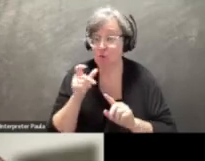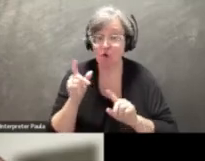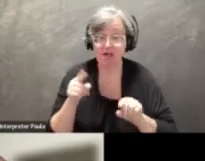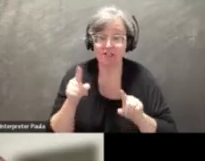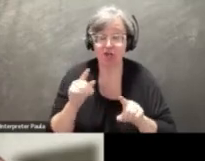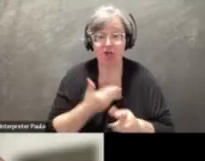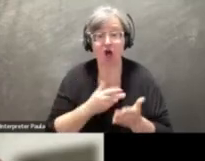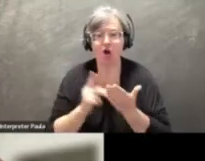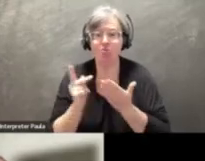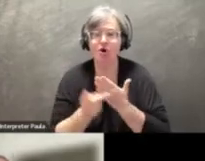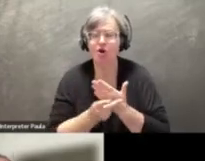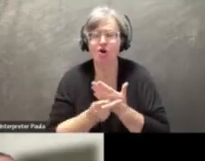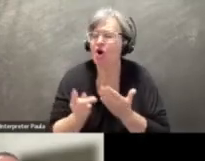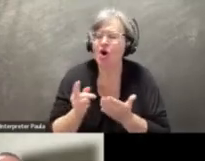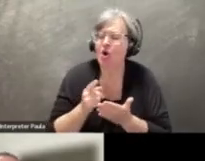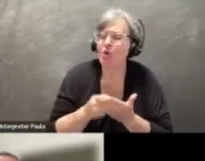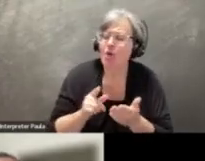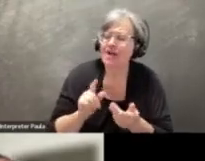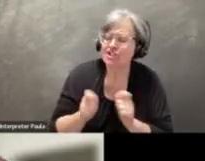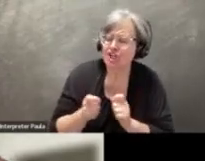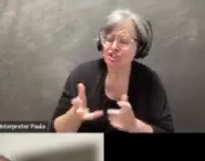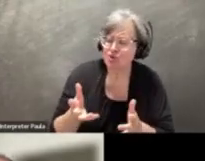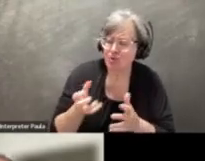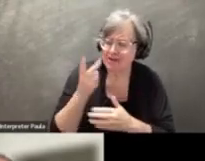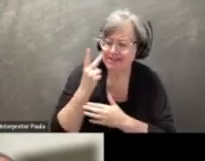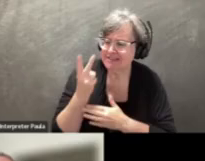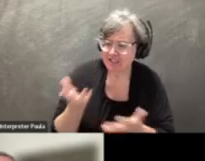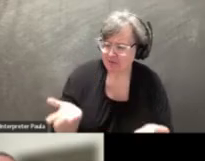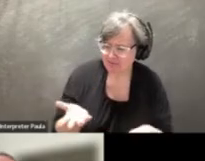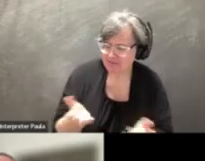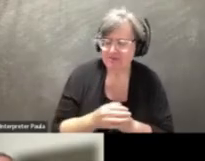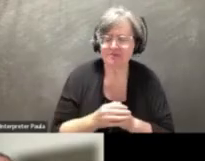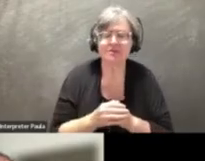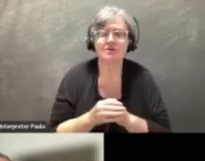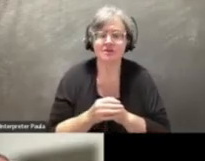programs, what change do you want to see? And I would say